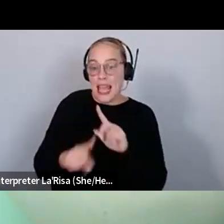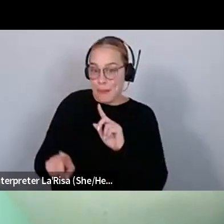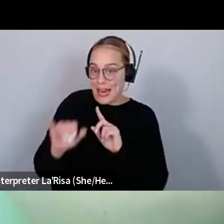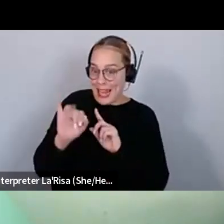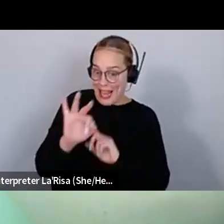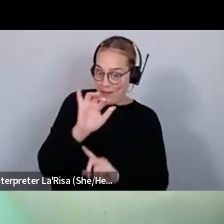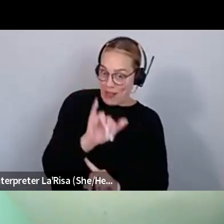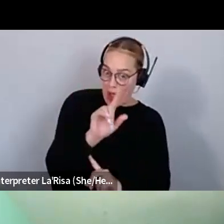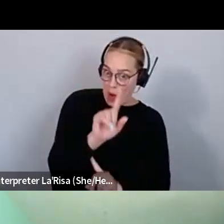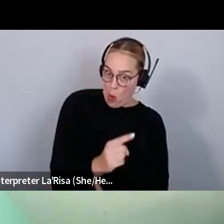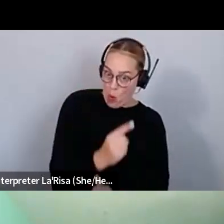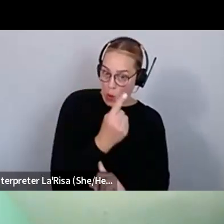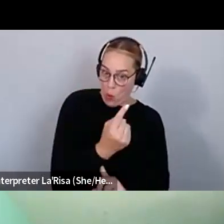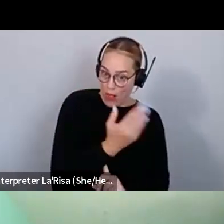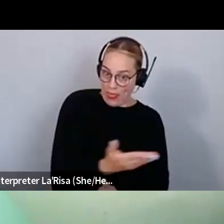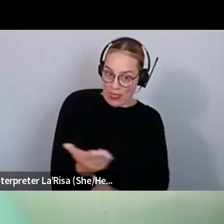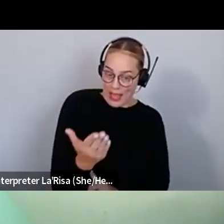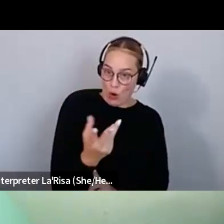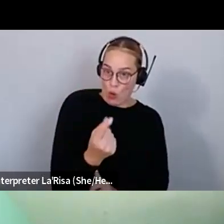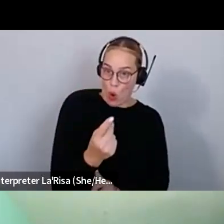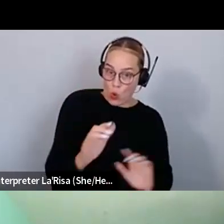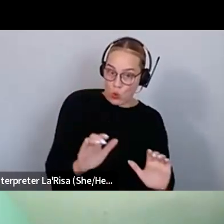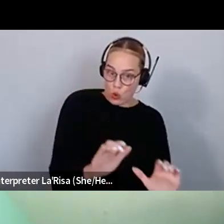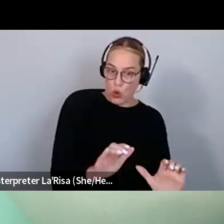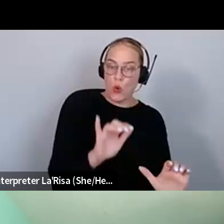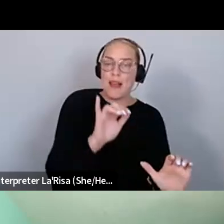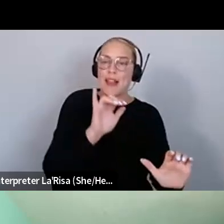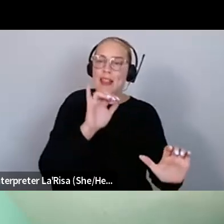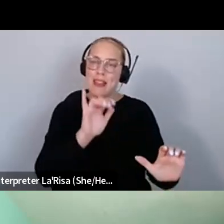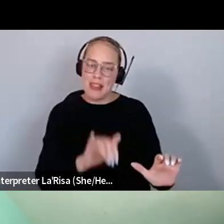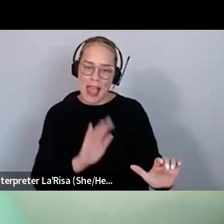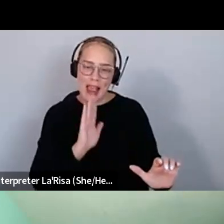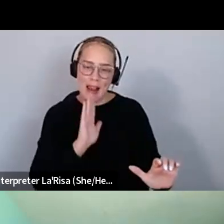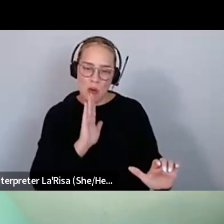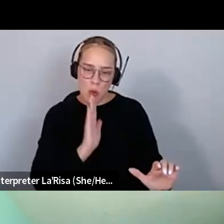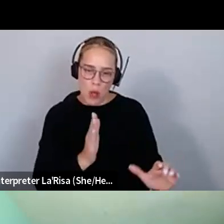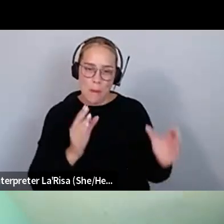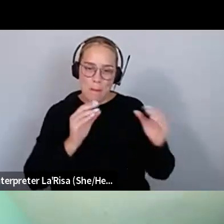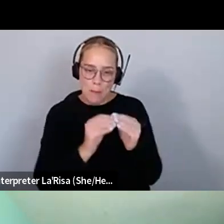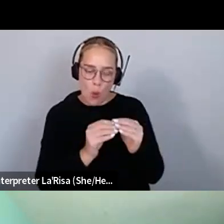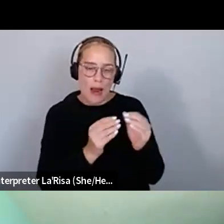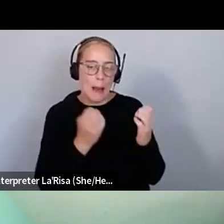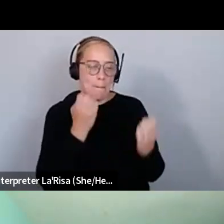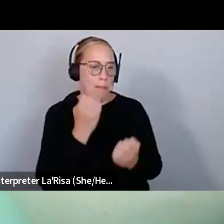better when her depression gets intense. If it was only for it helps her feel better for her depression, that is an emotional service animal. You